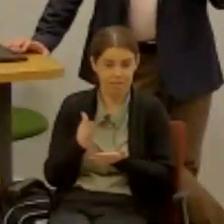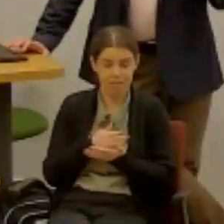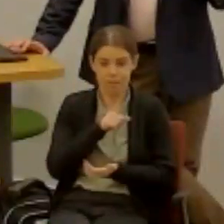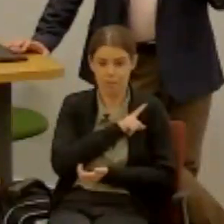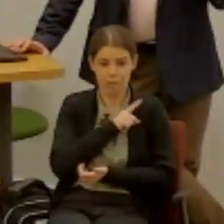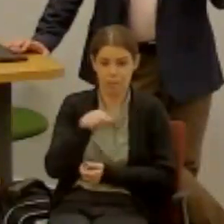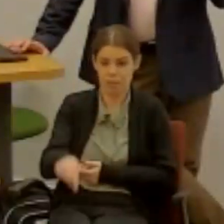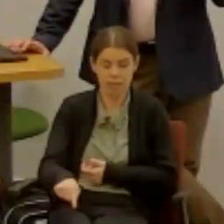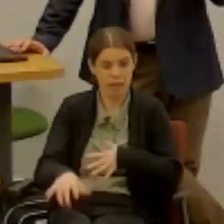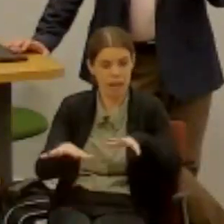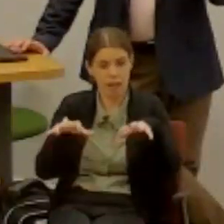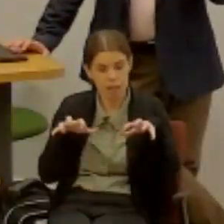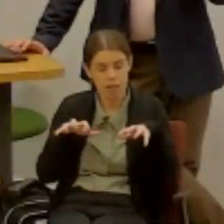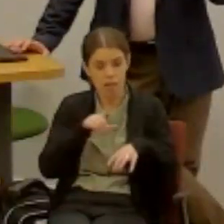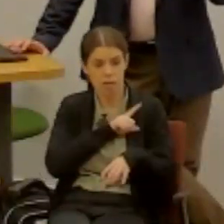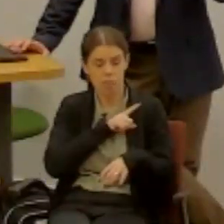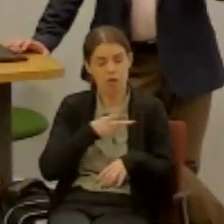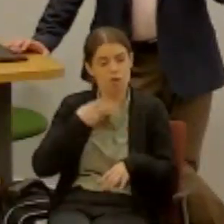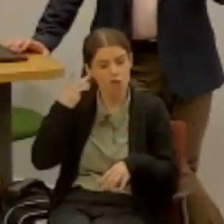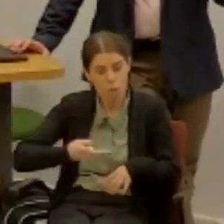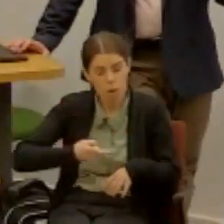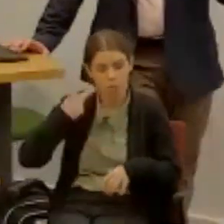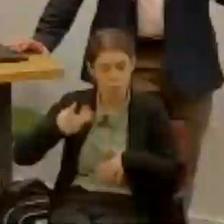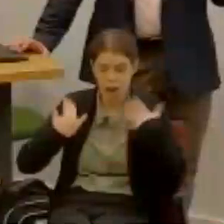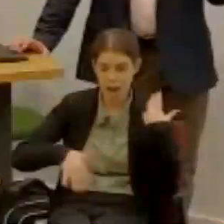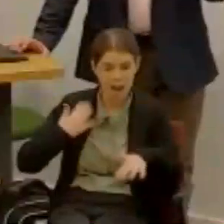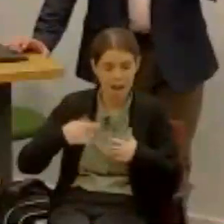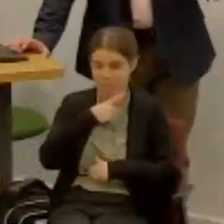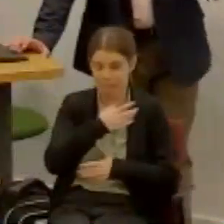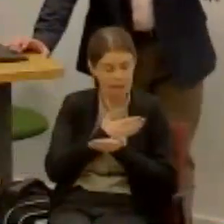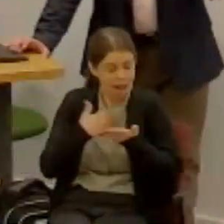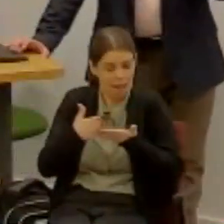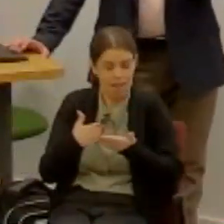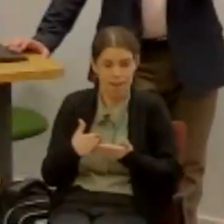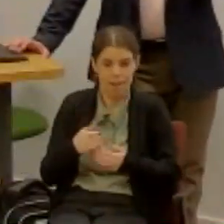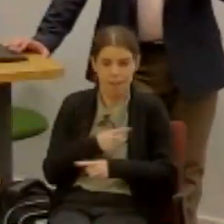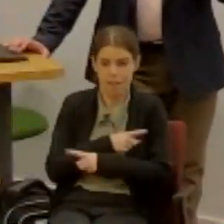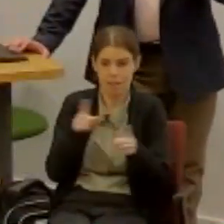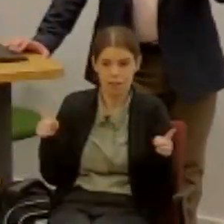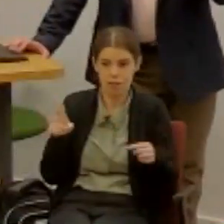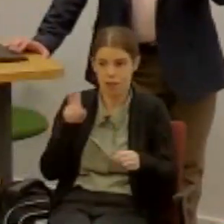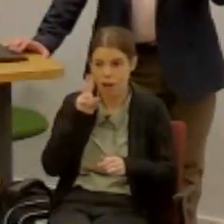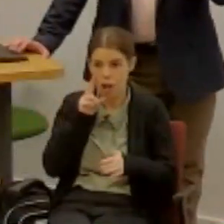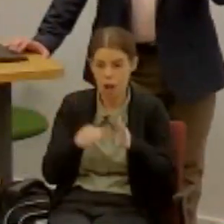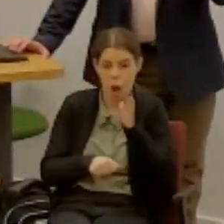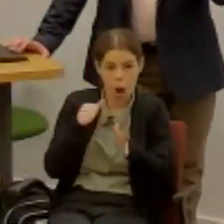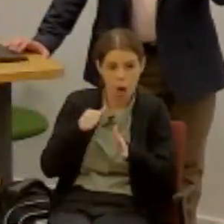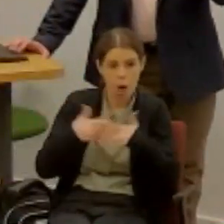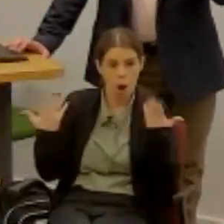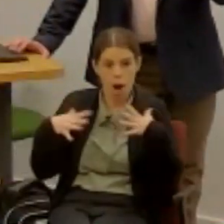joint disease because of repetitive injuries and impacts of course it makes perfect sense. Is anybody an orthopaedic surgeon or a physiotherapist, or anything like that?